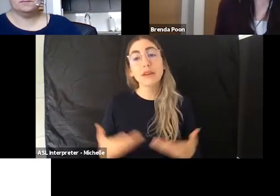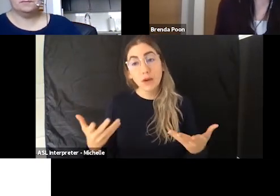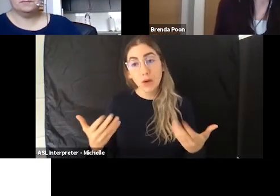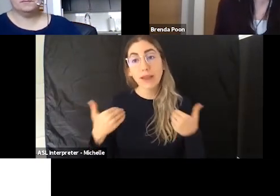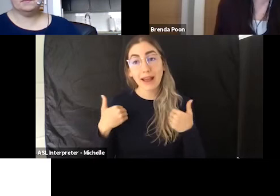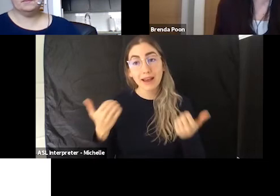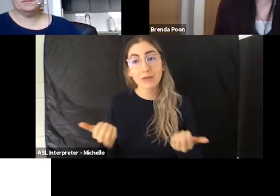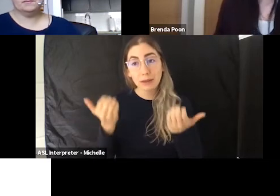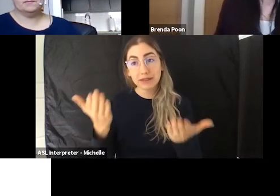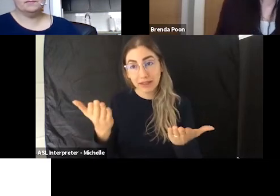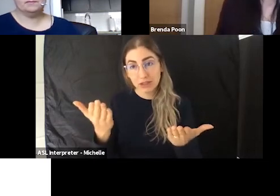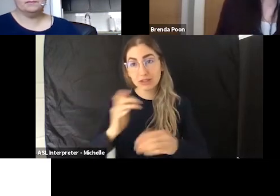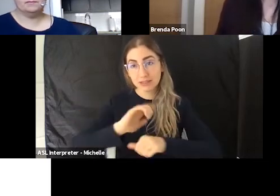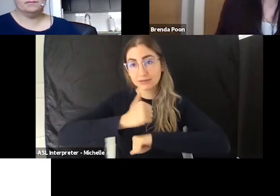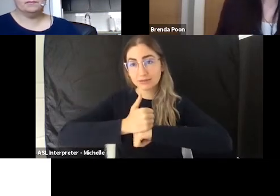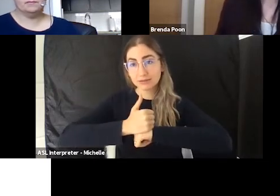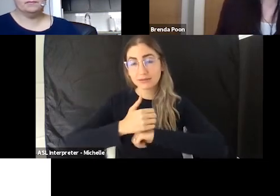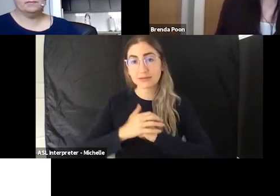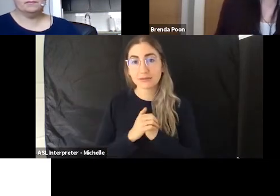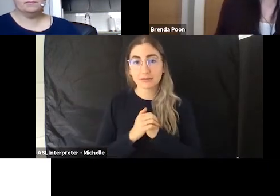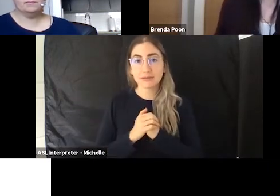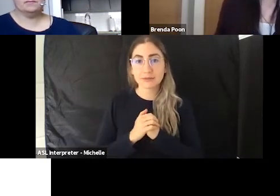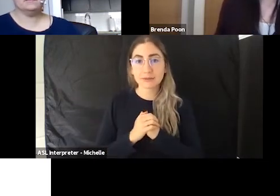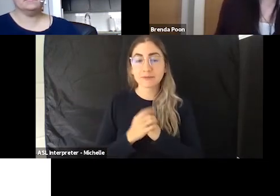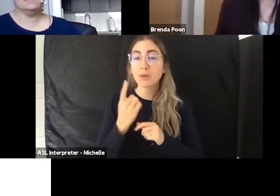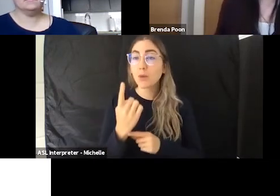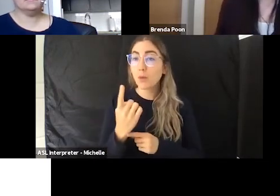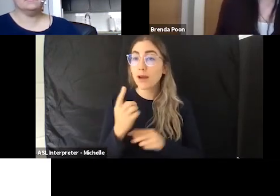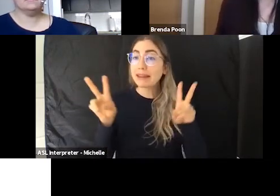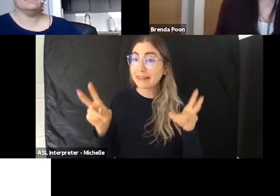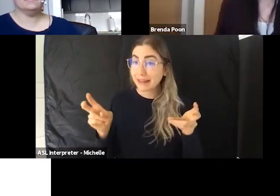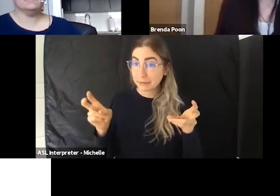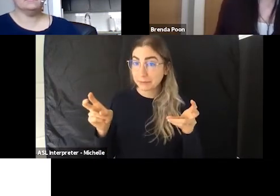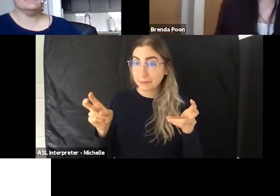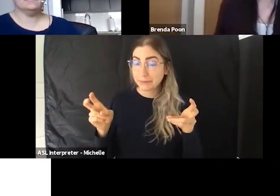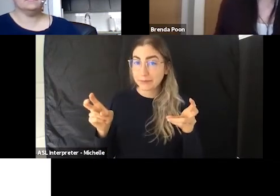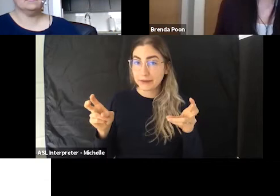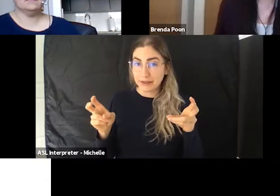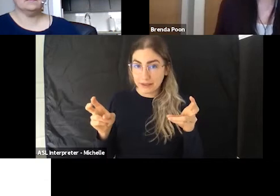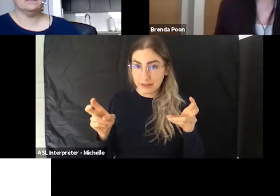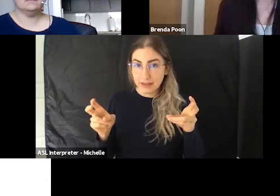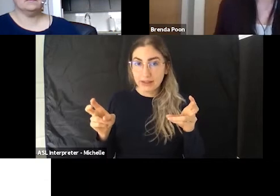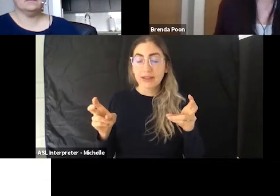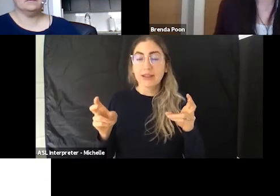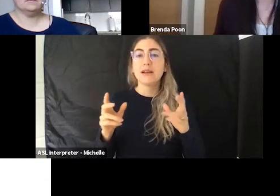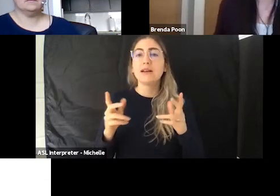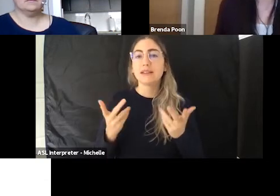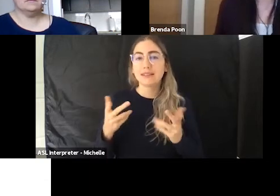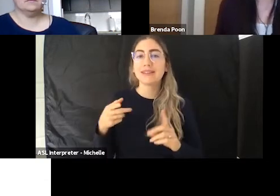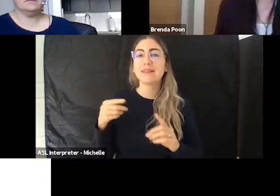NOW, THERE WERE ALSO RECOMMENDATIONS PUT FORWARD AND ONE THEME AROUND THE